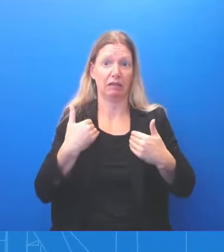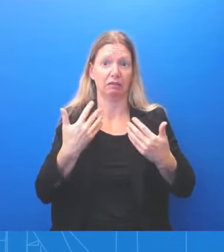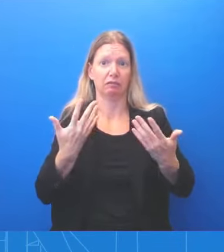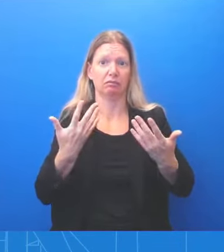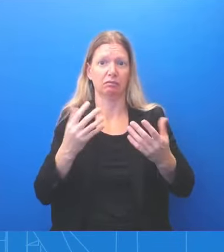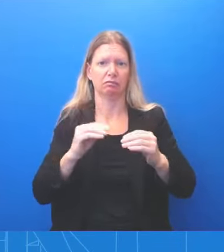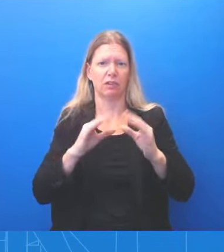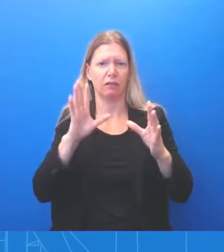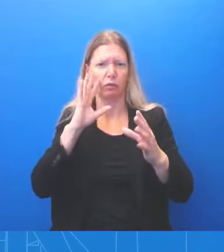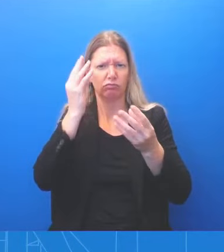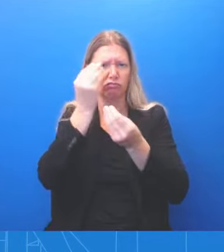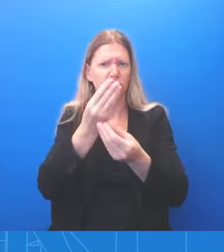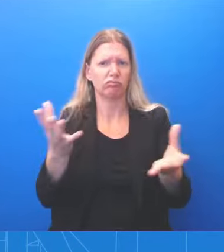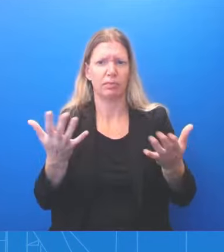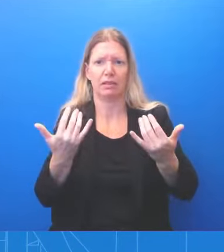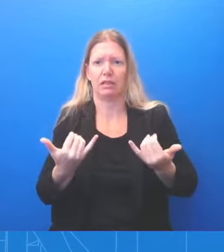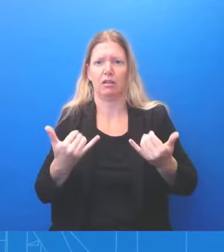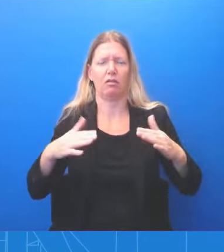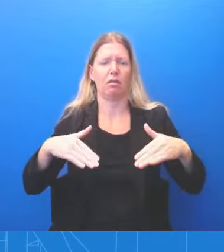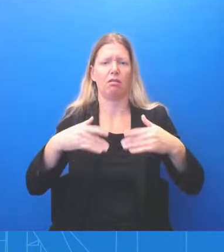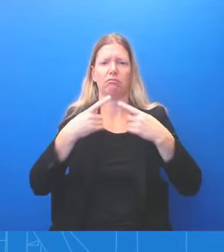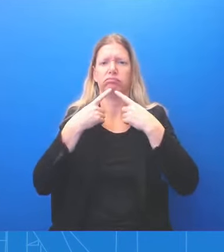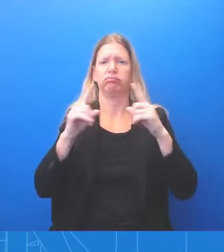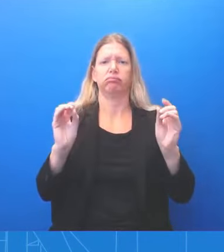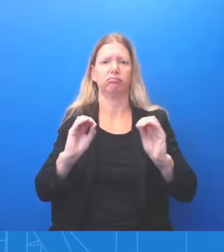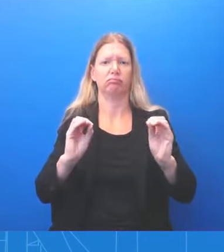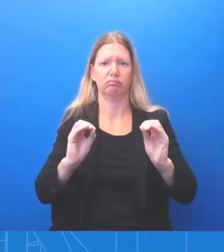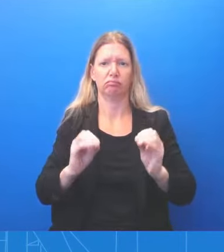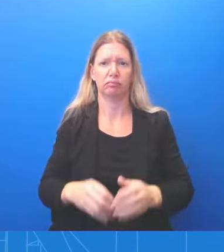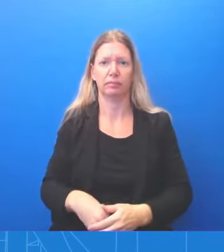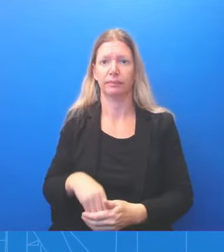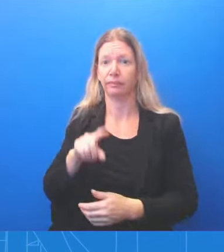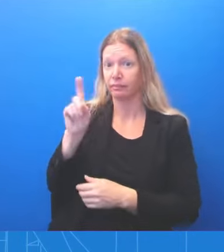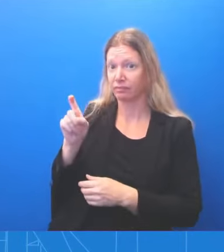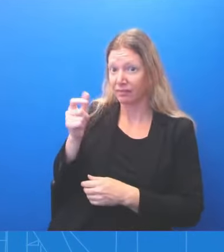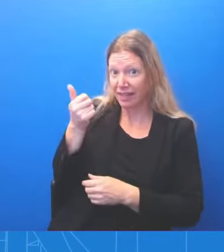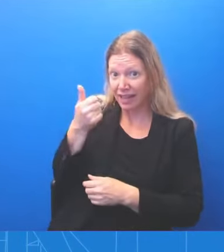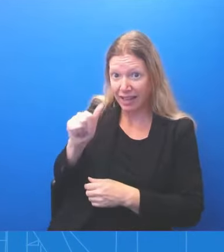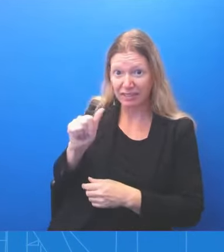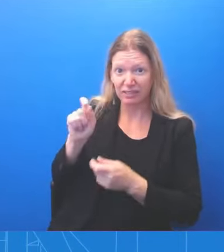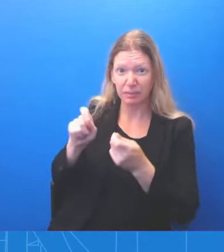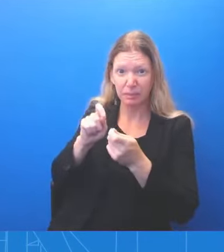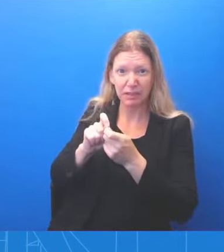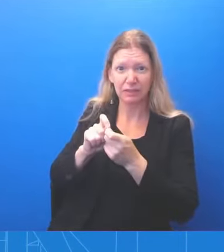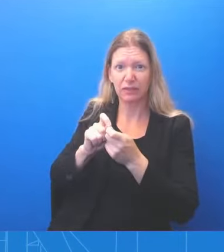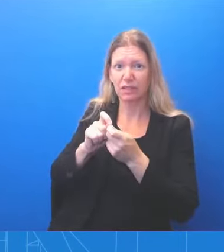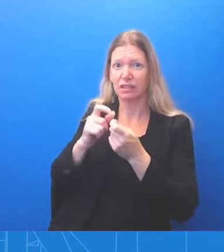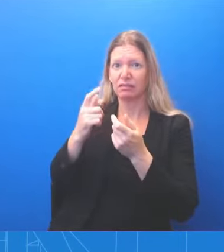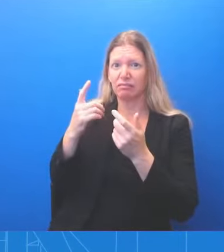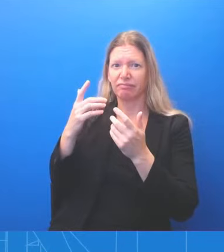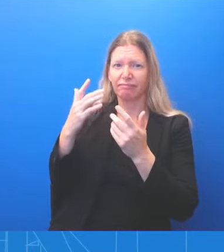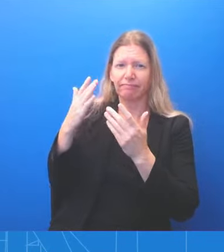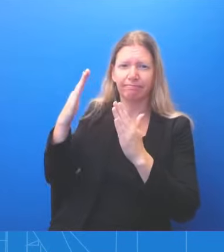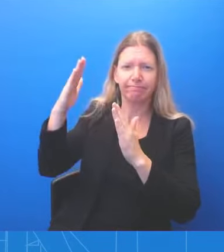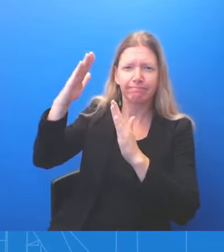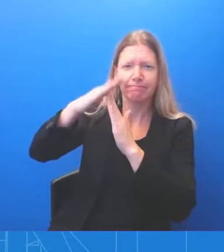The Press: Do you have any sort of topline stuff about what you're hoping to accomplish with the -- at the G20? Ms. Jean-Pierre: The G20 more broadly?